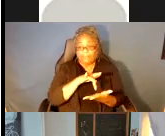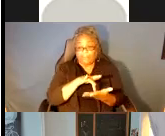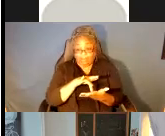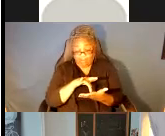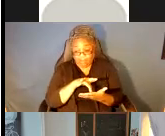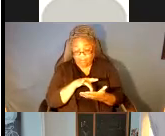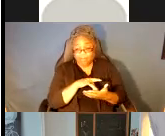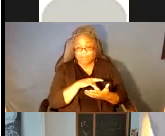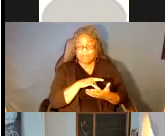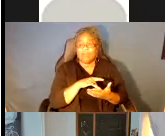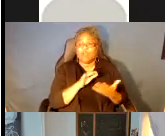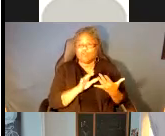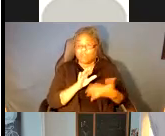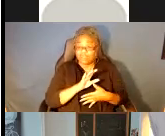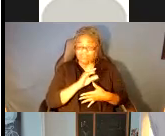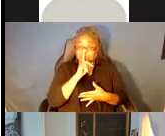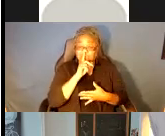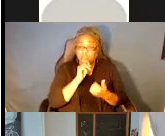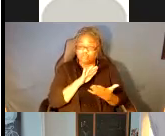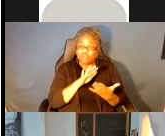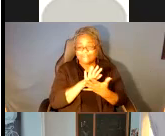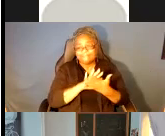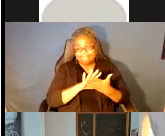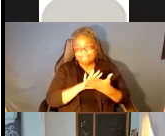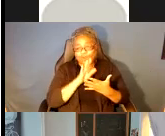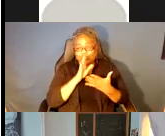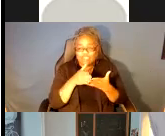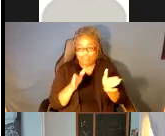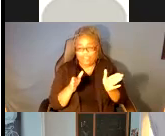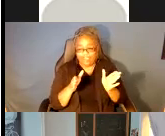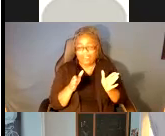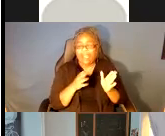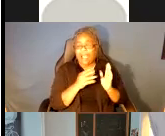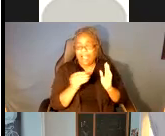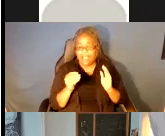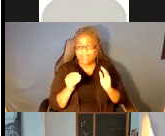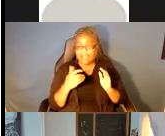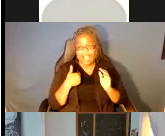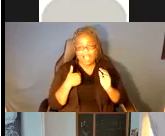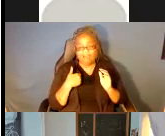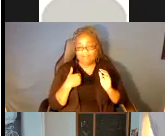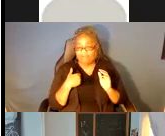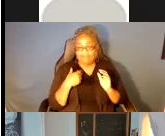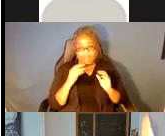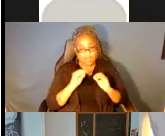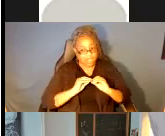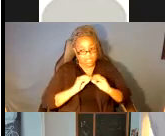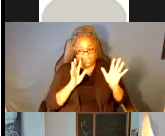the criterion is addressed vaguely or generically, and there is an unclear or questionable alignment